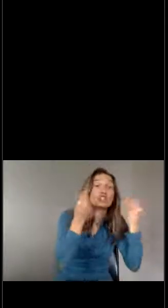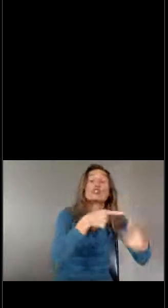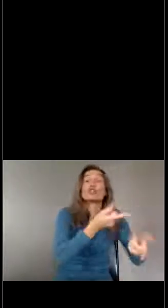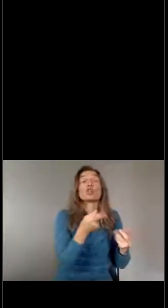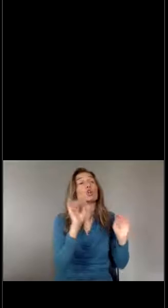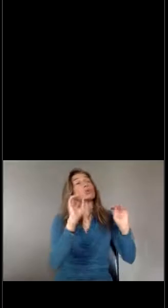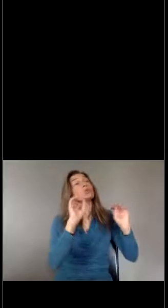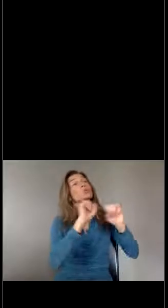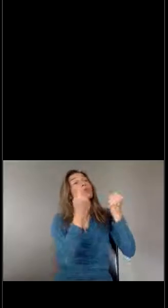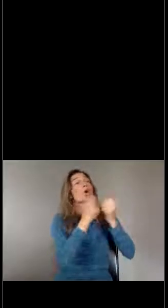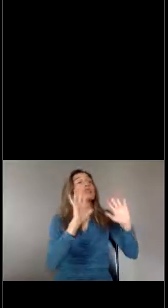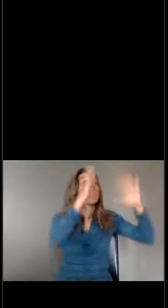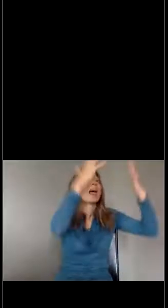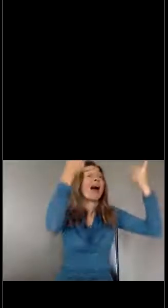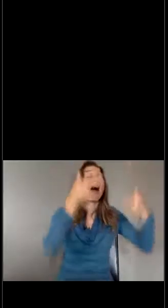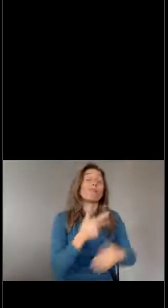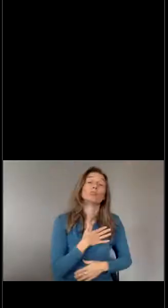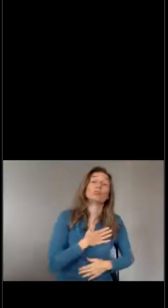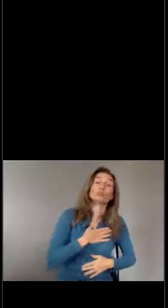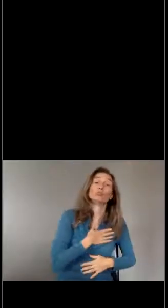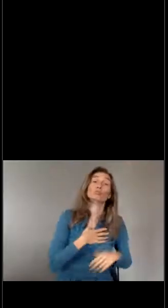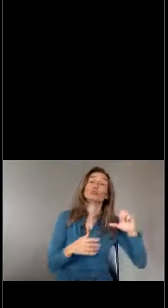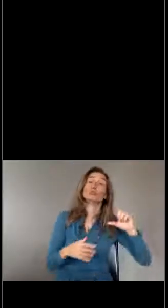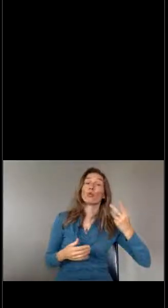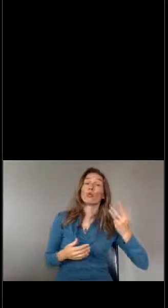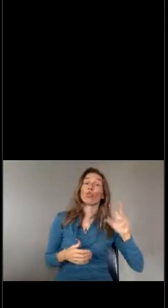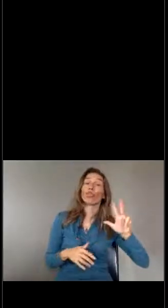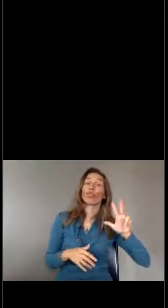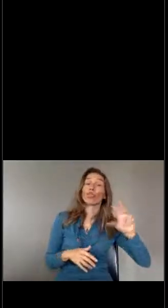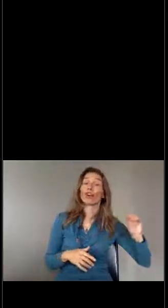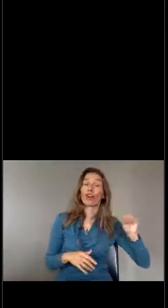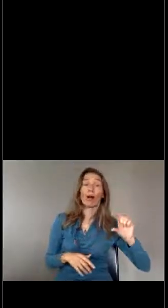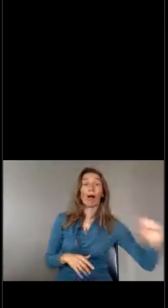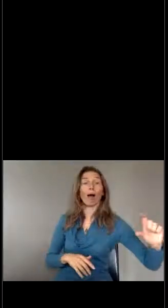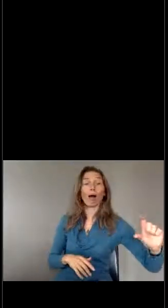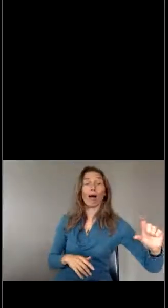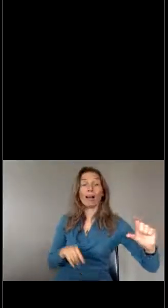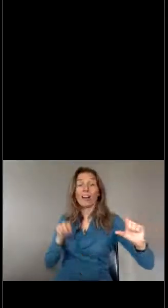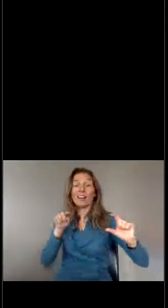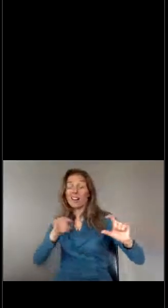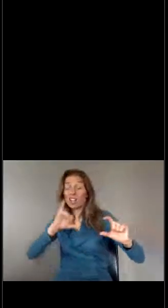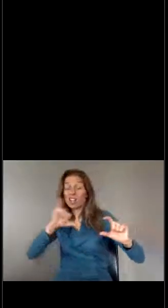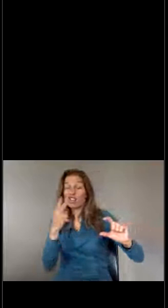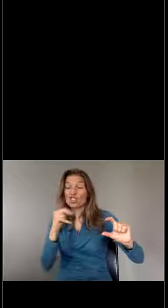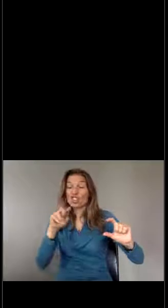So we can see here because of these extra costs, John's standard of living is lower than Mary's